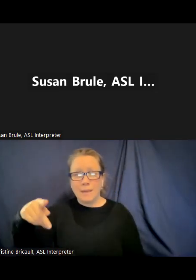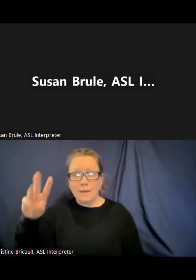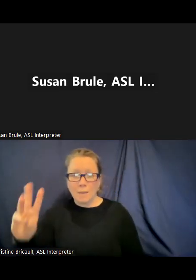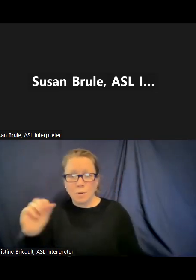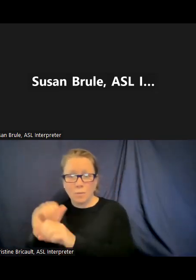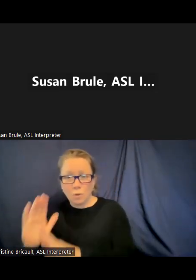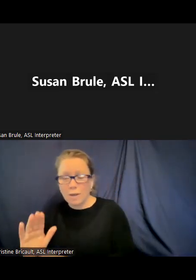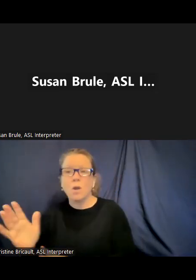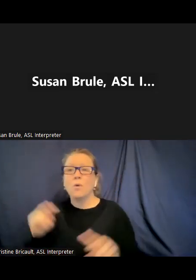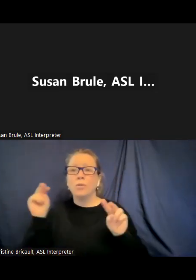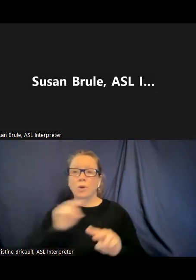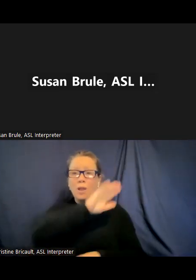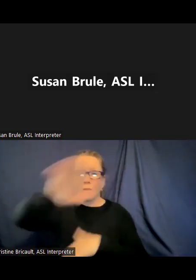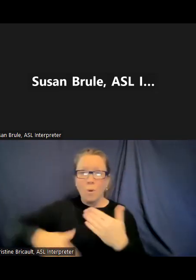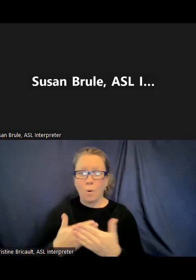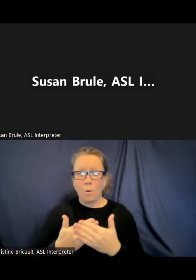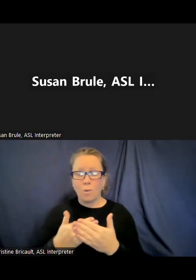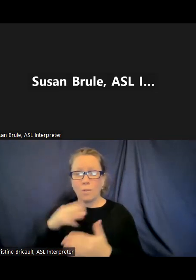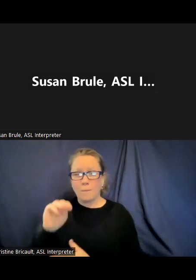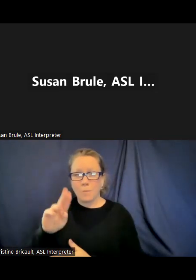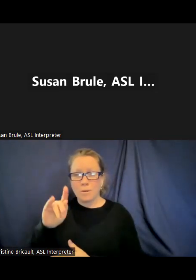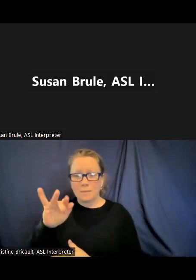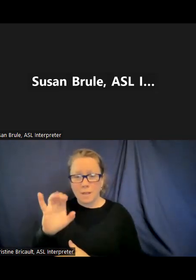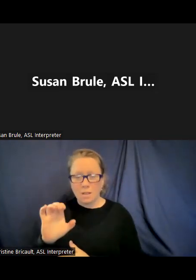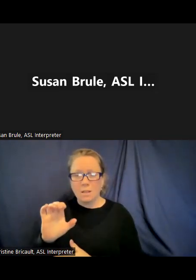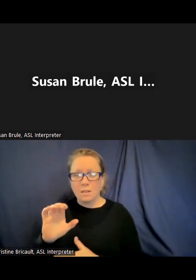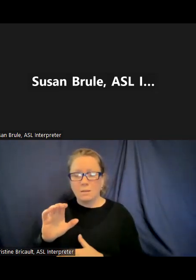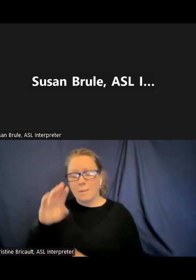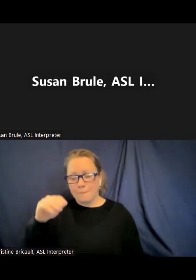They're looking at the entire municipal budget for that year. Which is going to be pretty big.